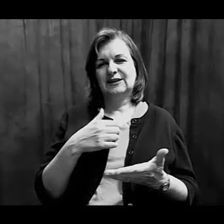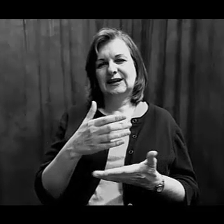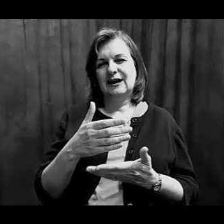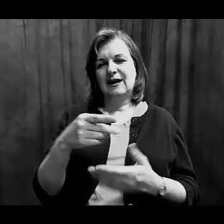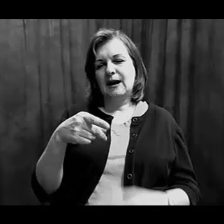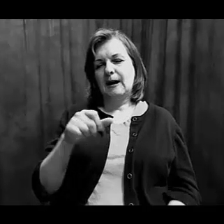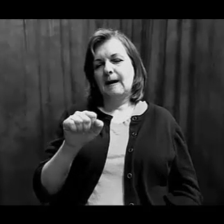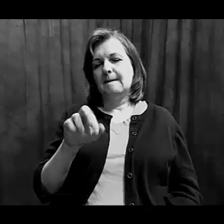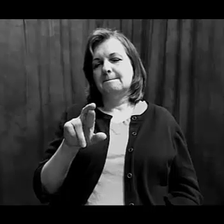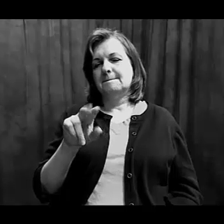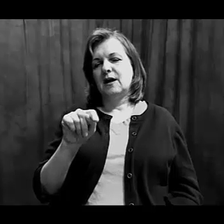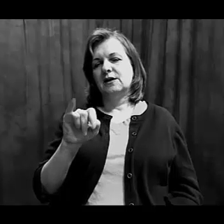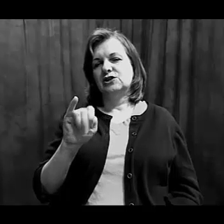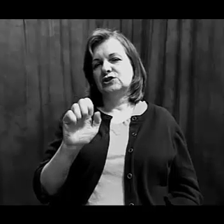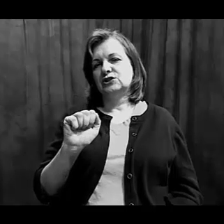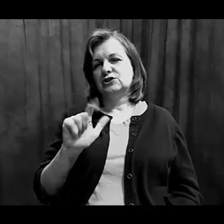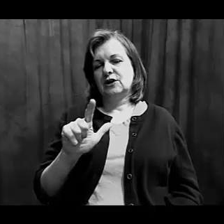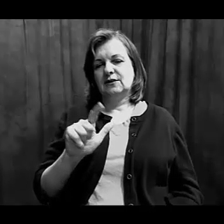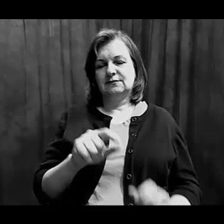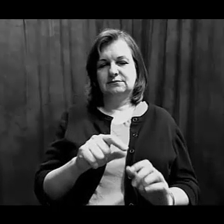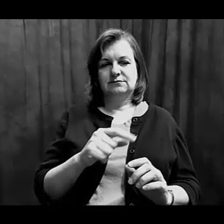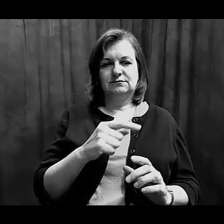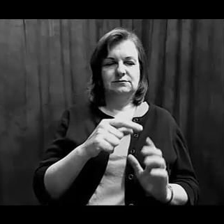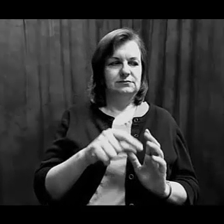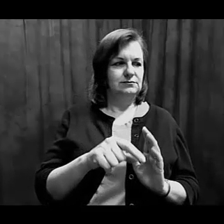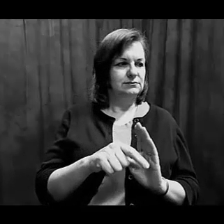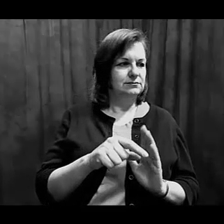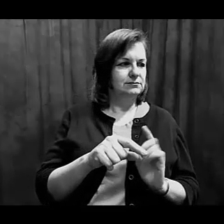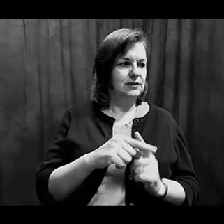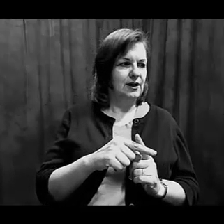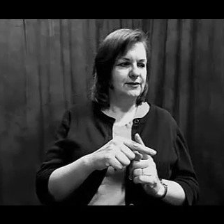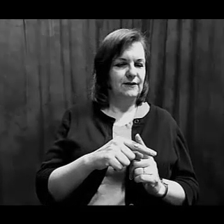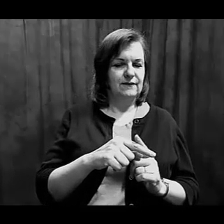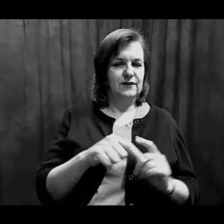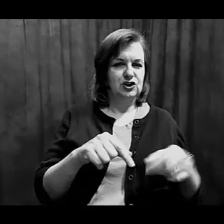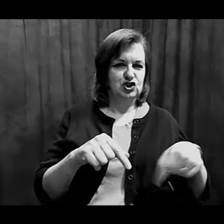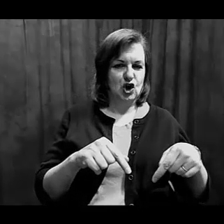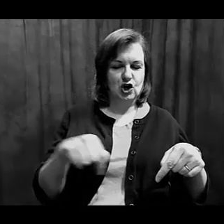it means we have this slight partial positive and negative charge going on